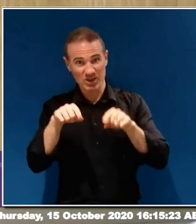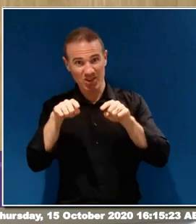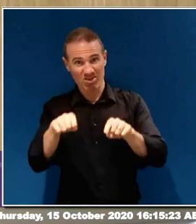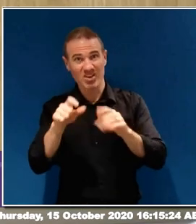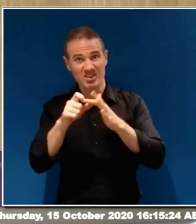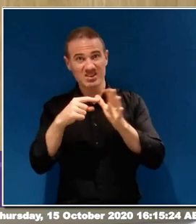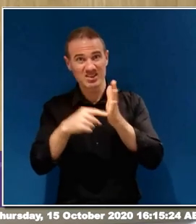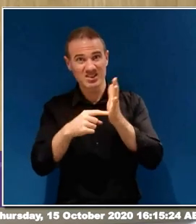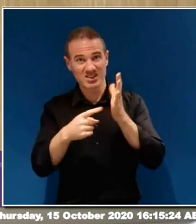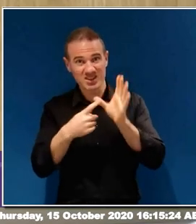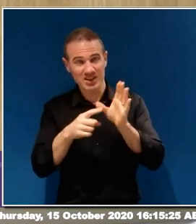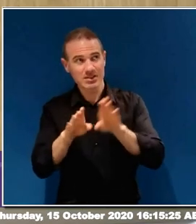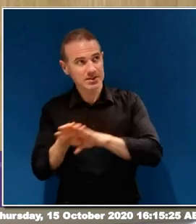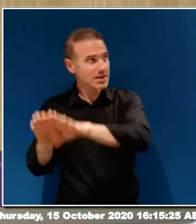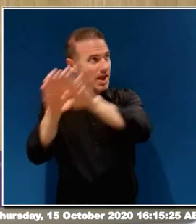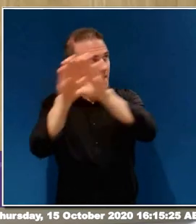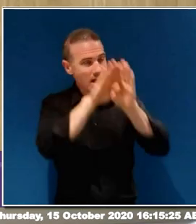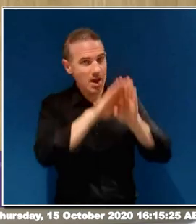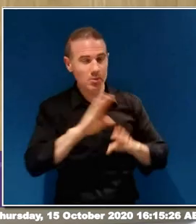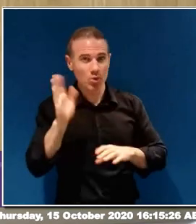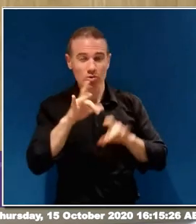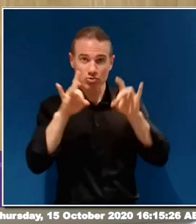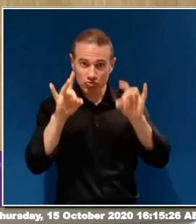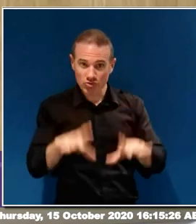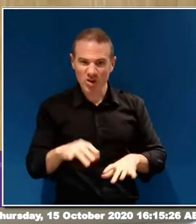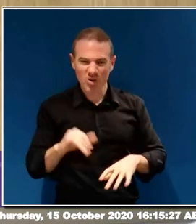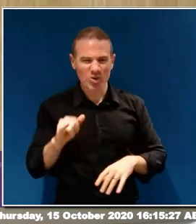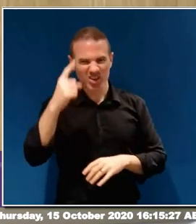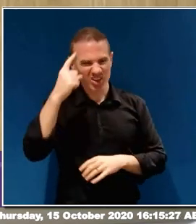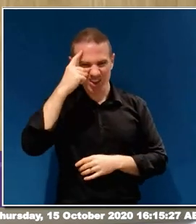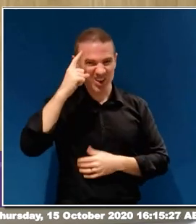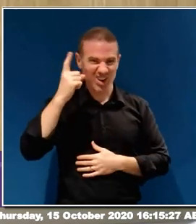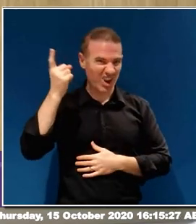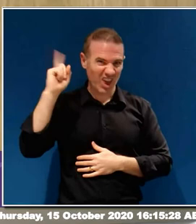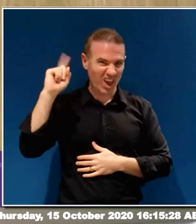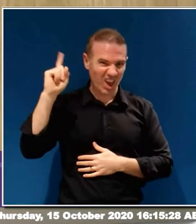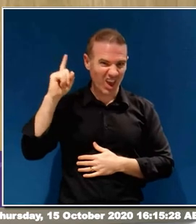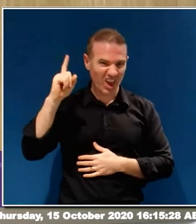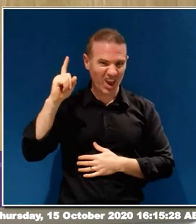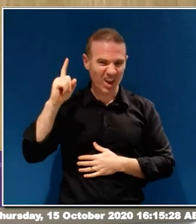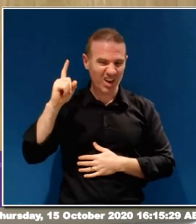circumstances, we have an enormous challenge around the data that we've